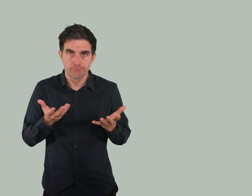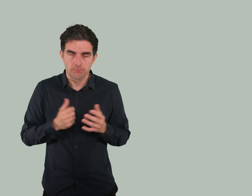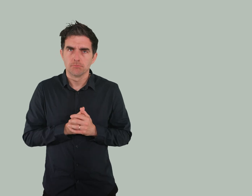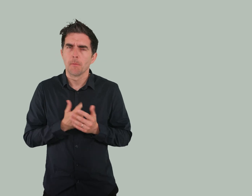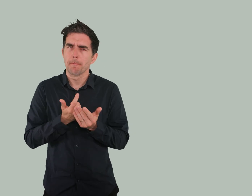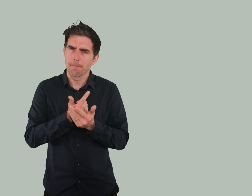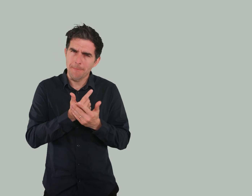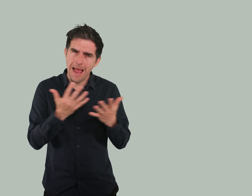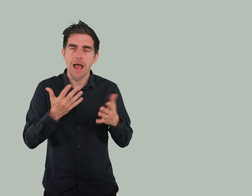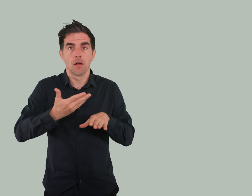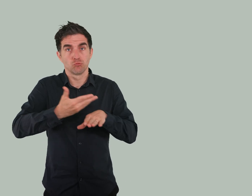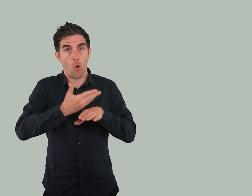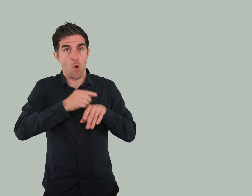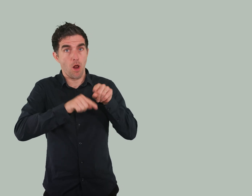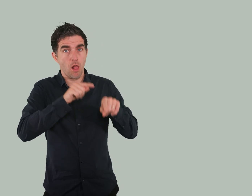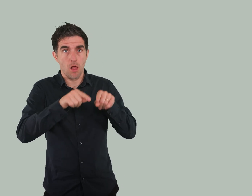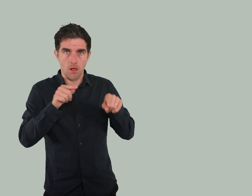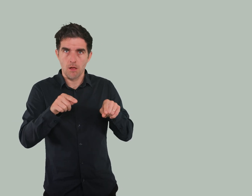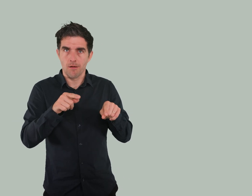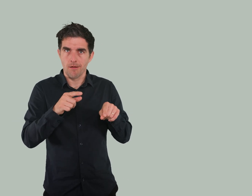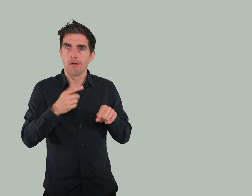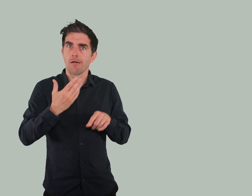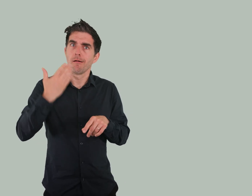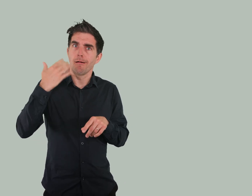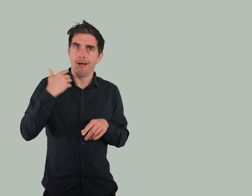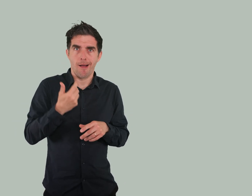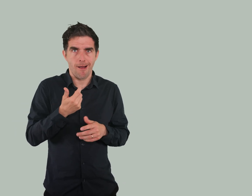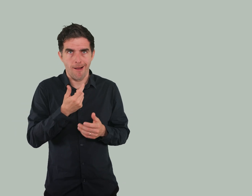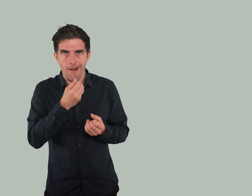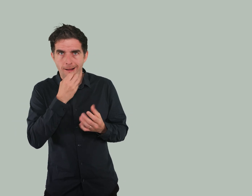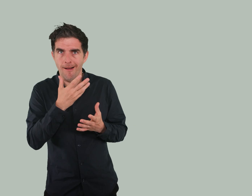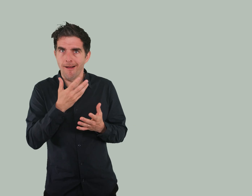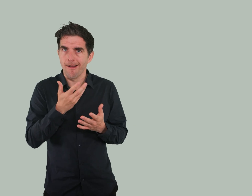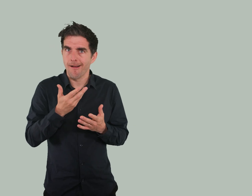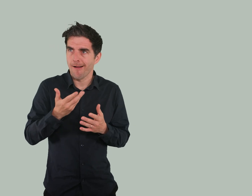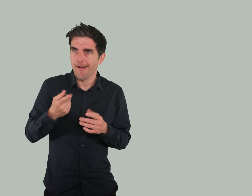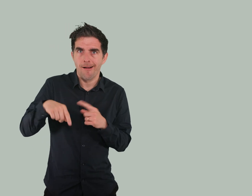Many of the roles most exposed are those that have traditionally provided